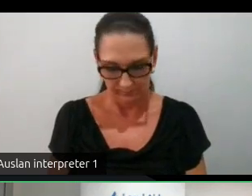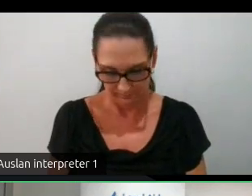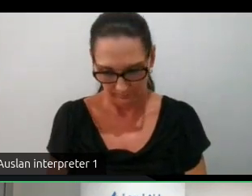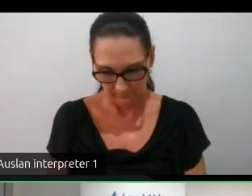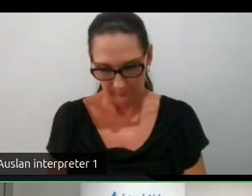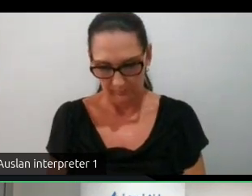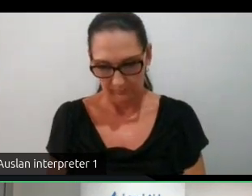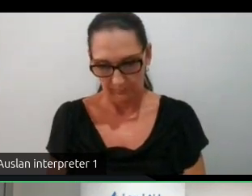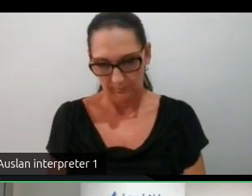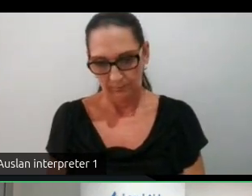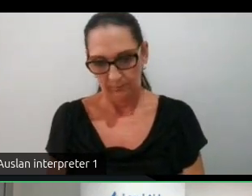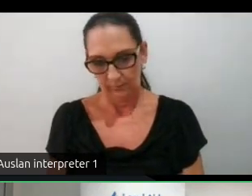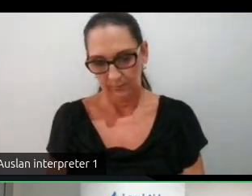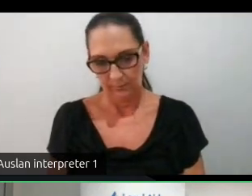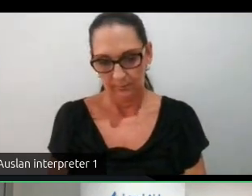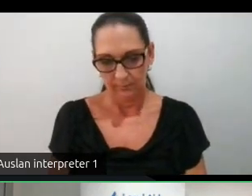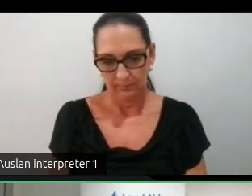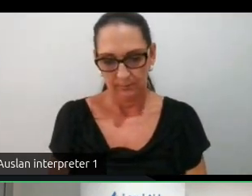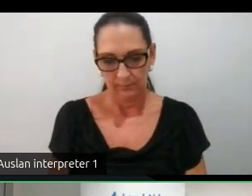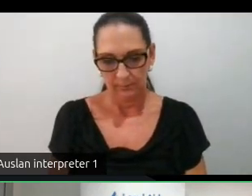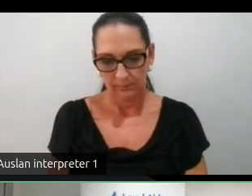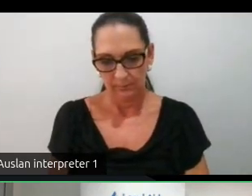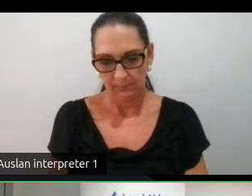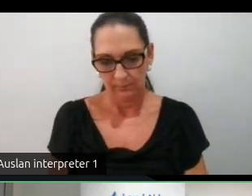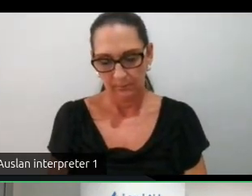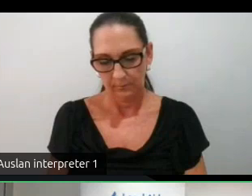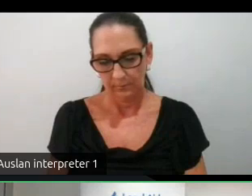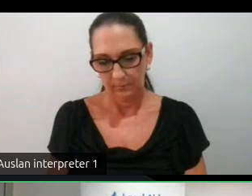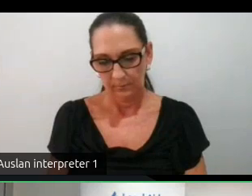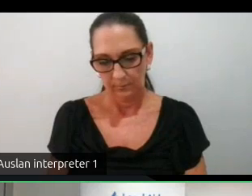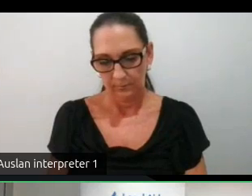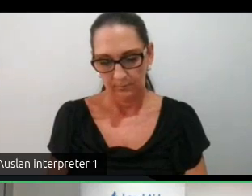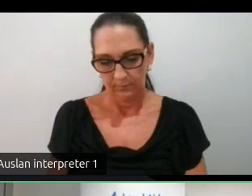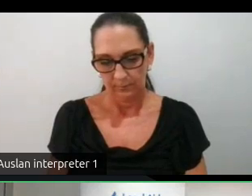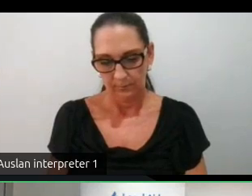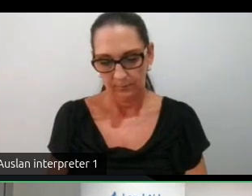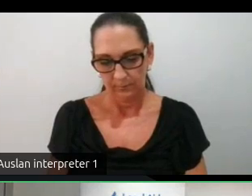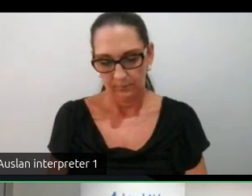So the answer options are I'm currently helping people who've been impacted by disaster,